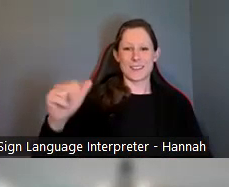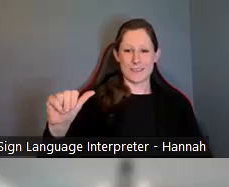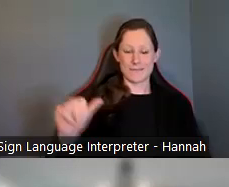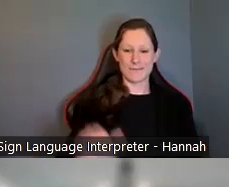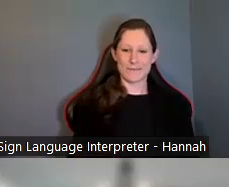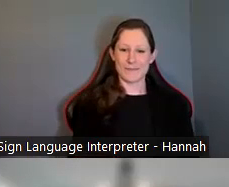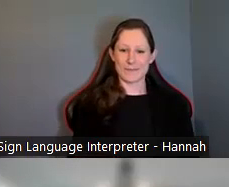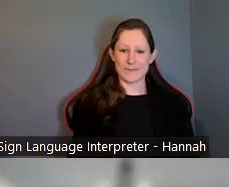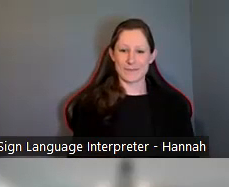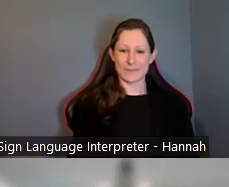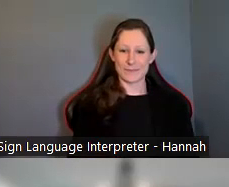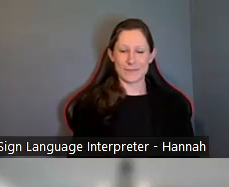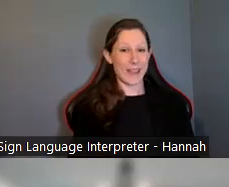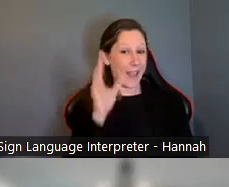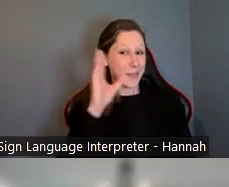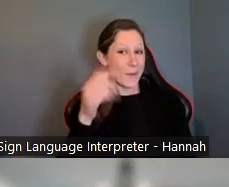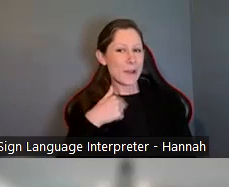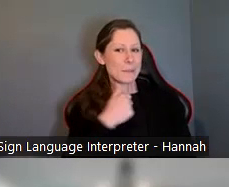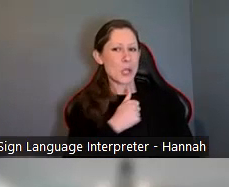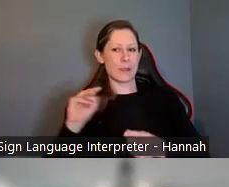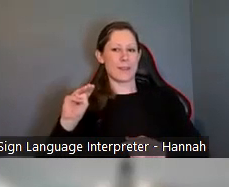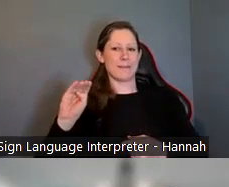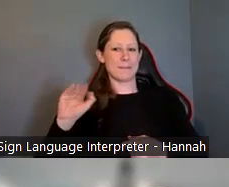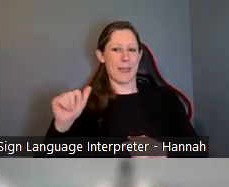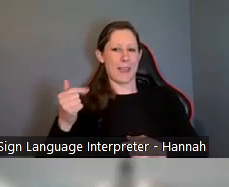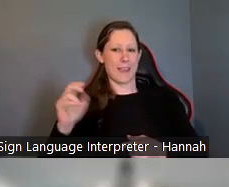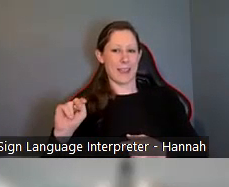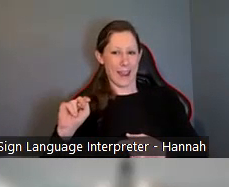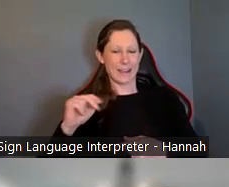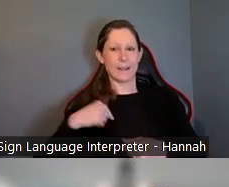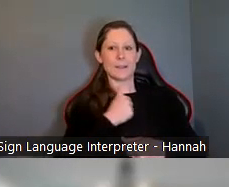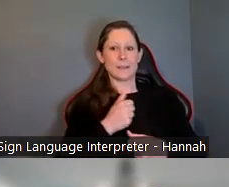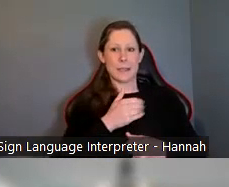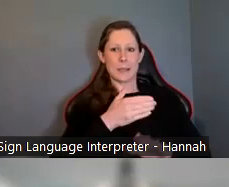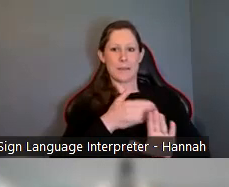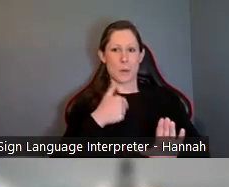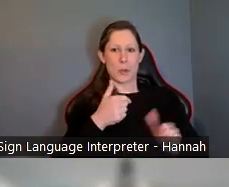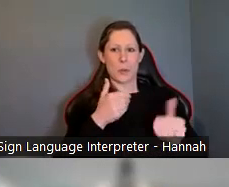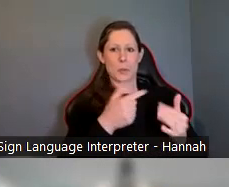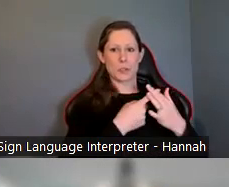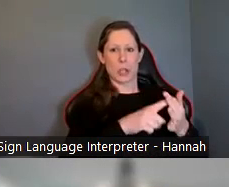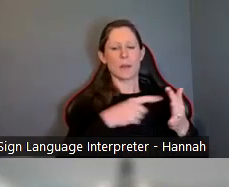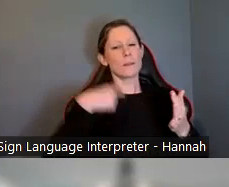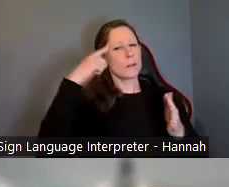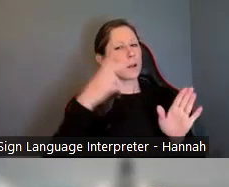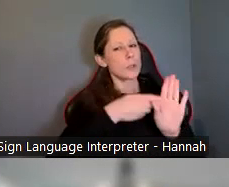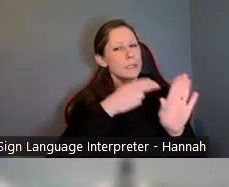Natasha, before you start talking -- this is Magan, I think the participants can only see Natalie.